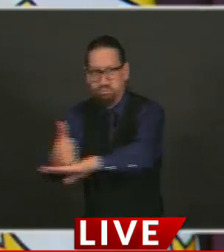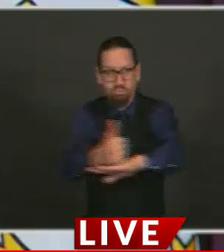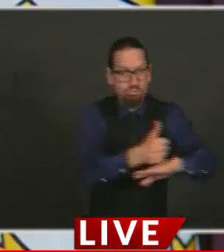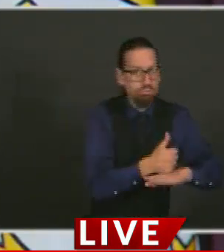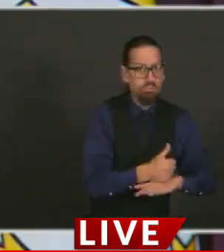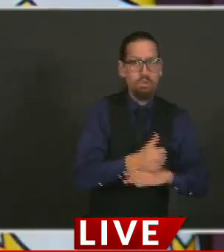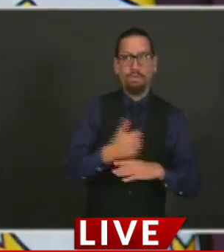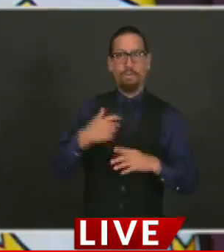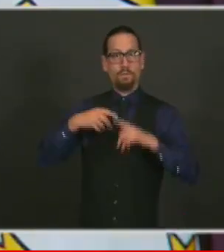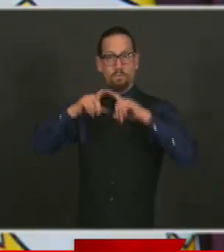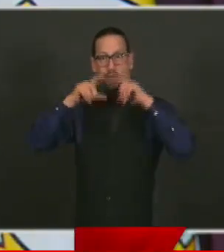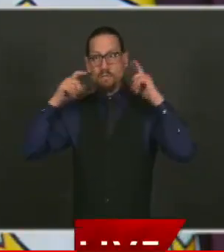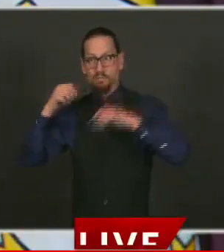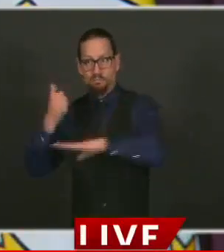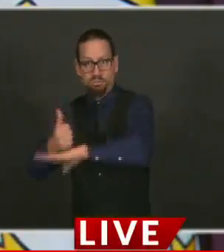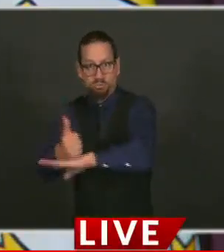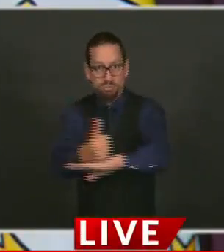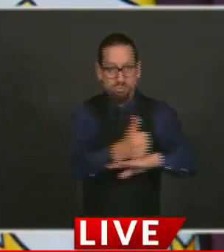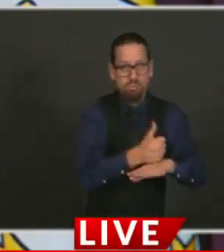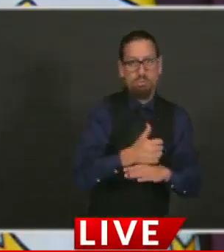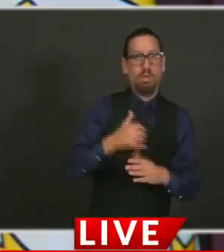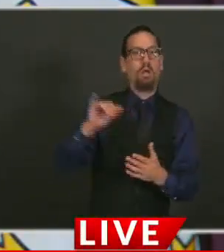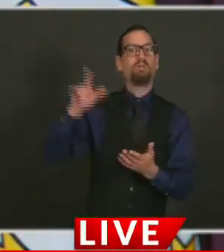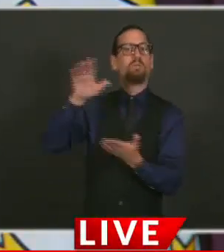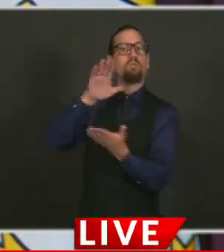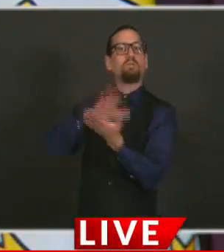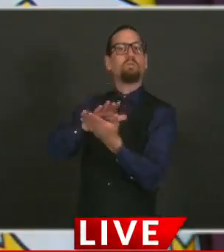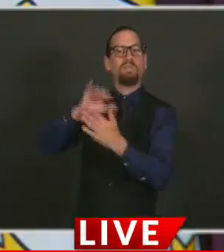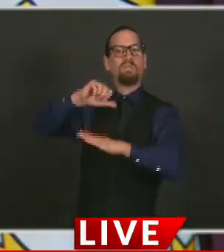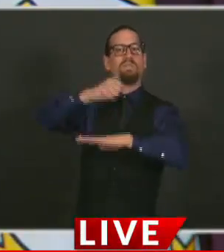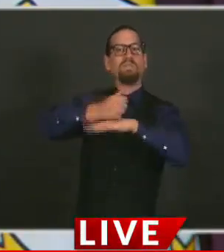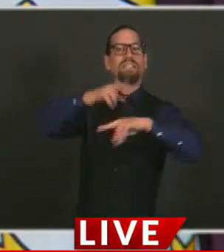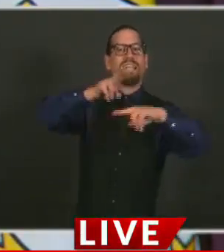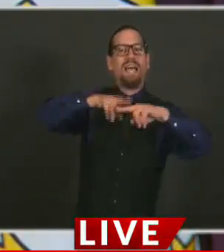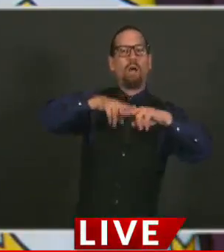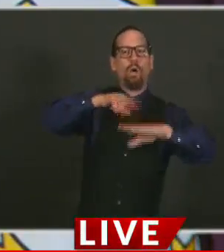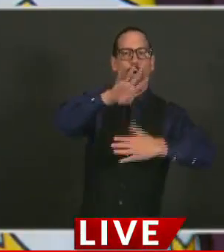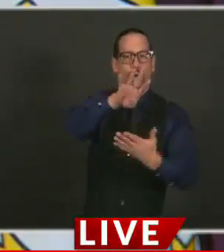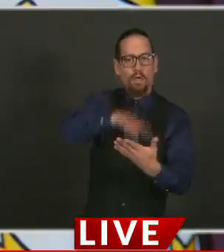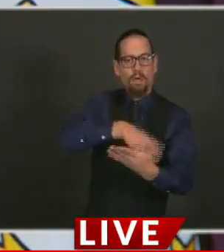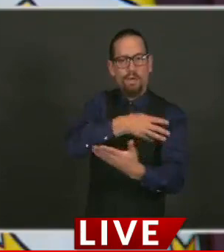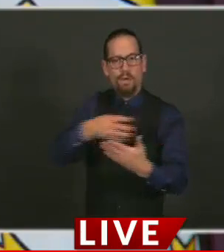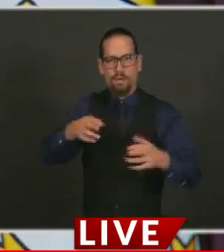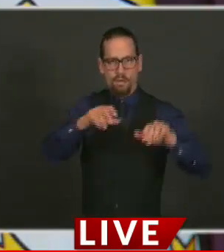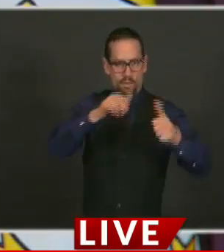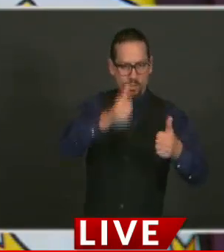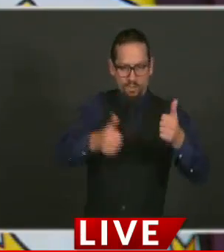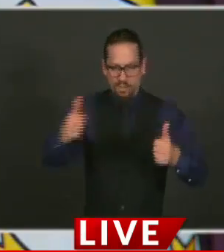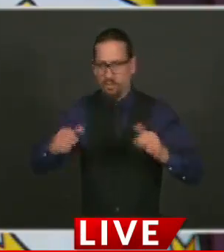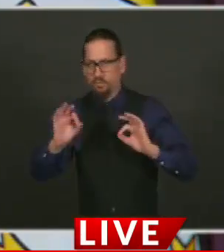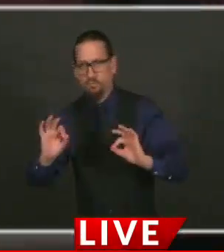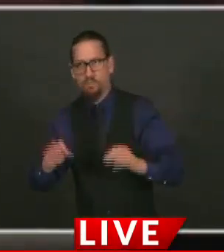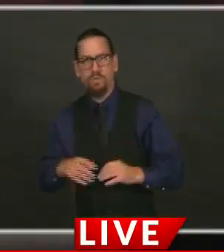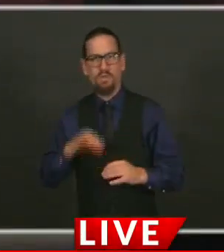ARE THEY ABLE TO DO CLEANING? ARE CLEATS WAIT -- OUR KIDS WEARING MASKS?